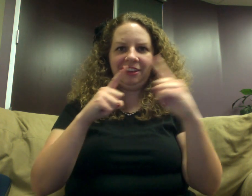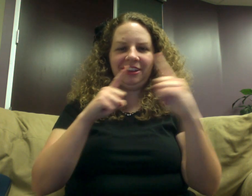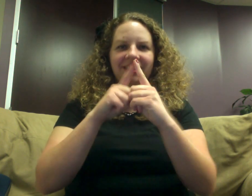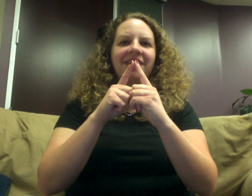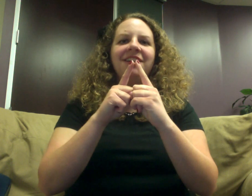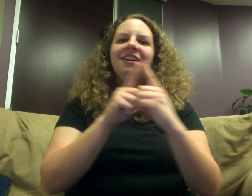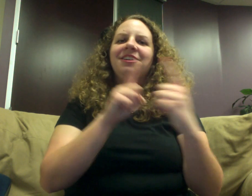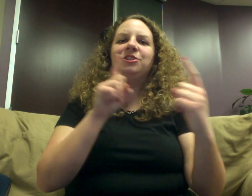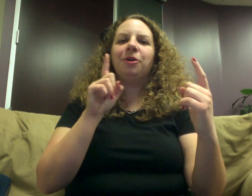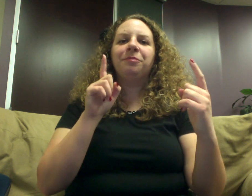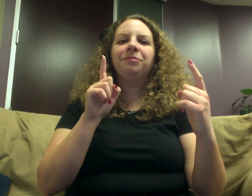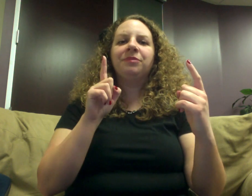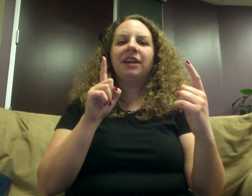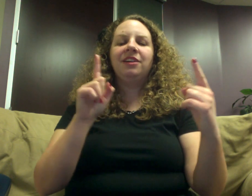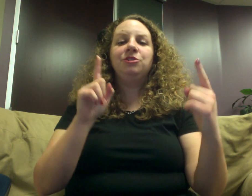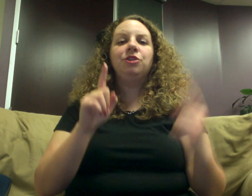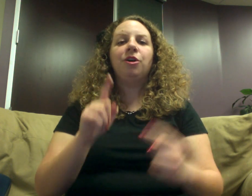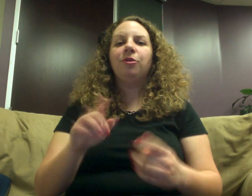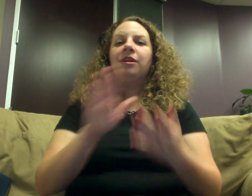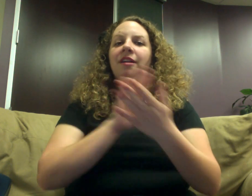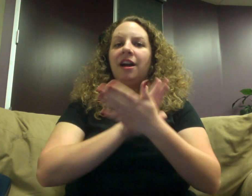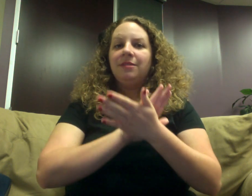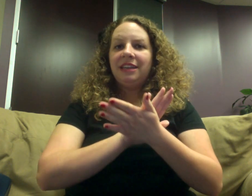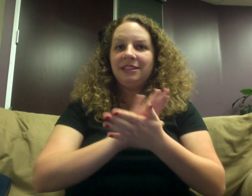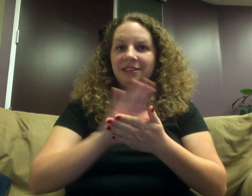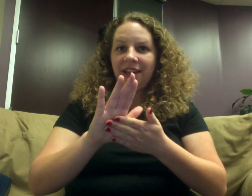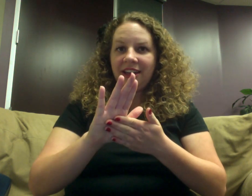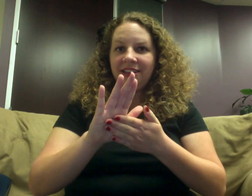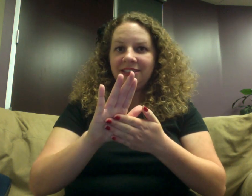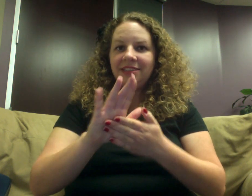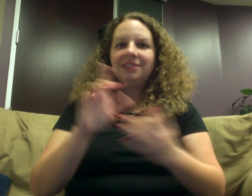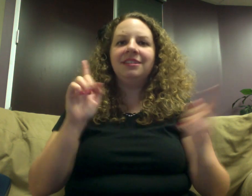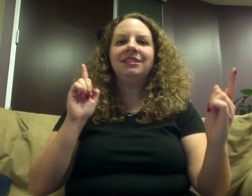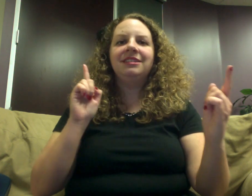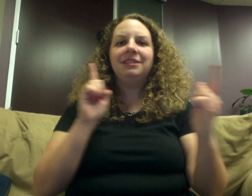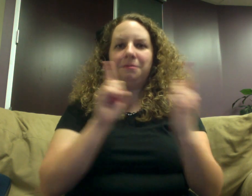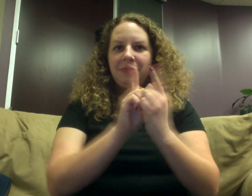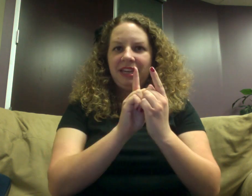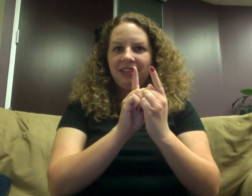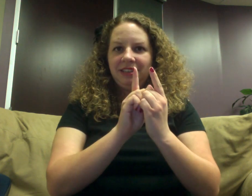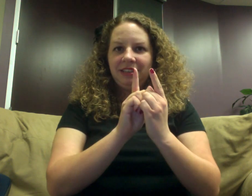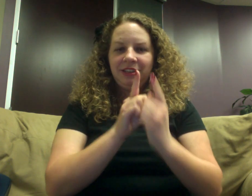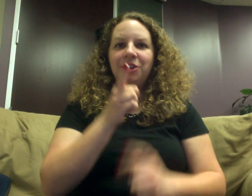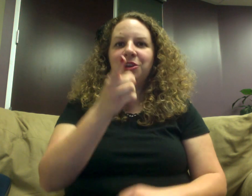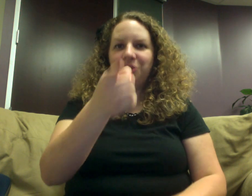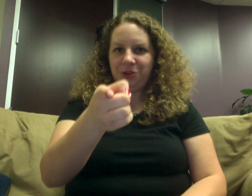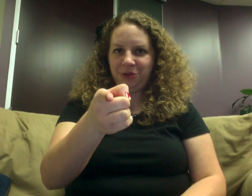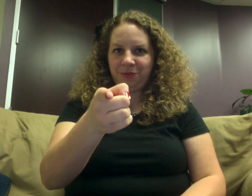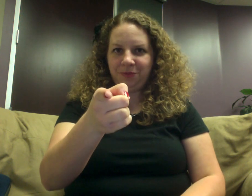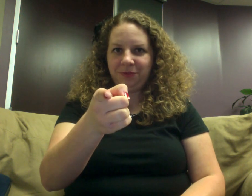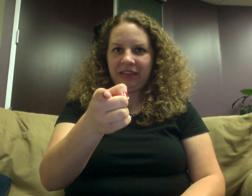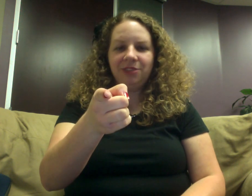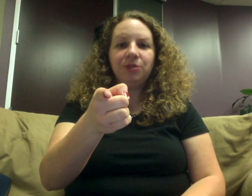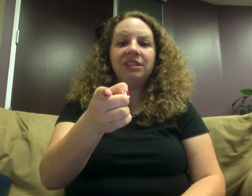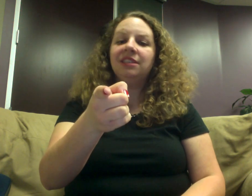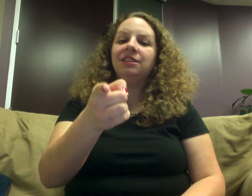anything like that so okay so, I would say it's NICE to MEET YOU. Okay so this is the